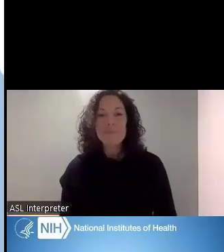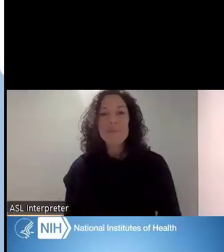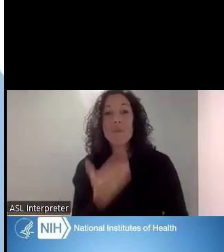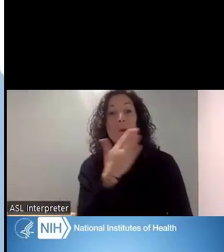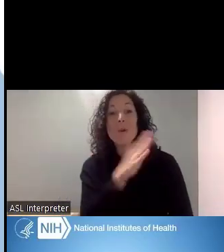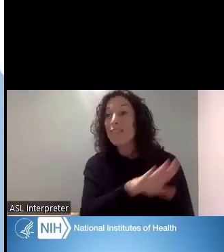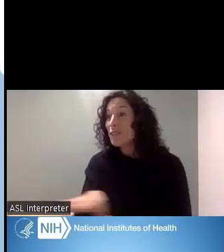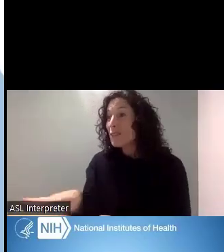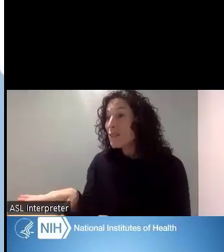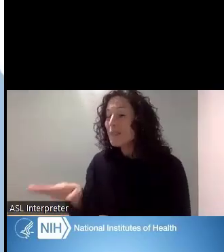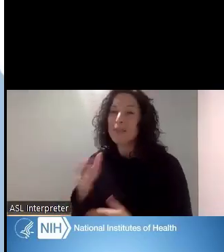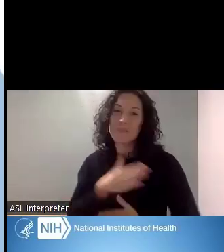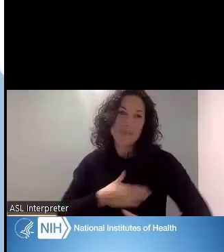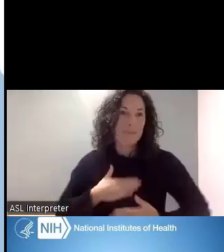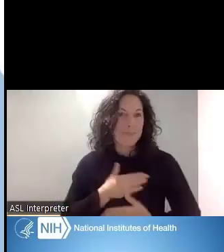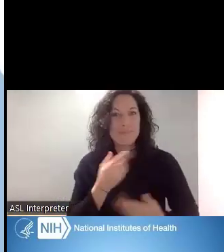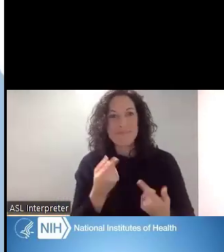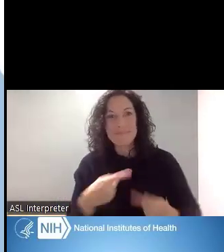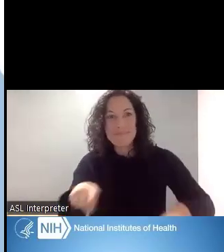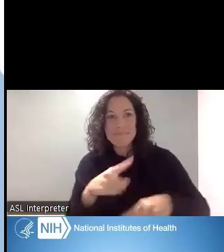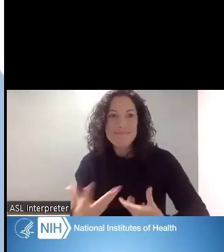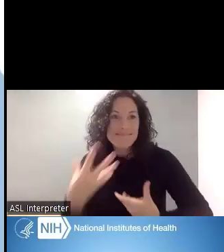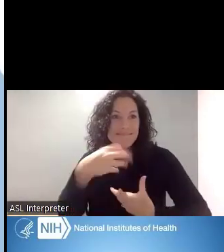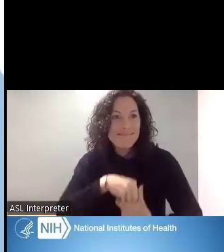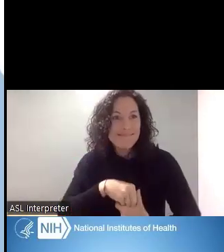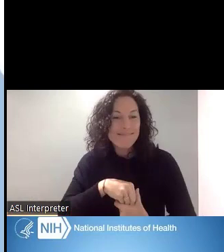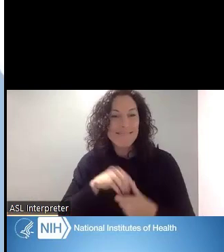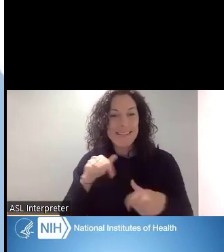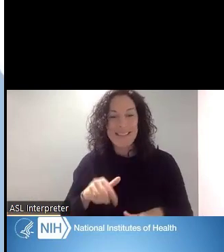We appreciate everybody joining for this FFR presentation,